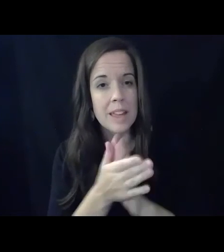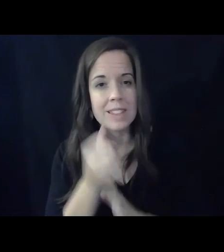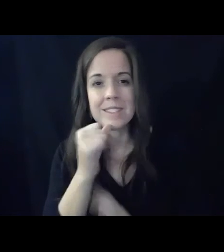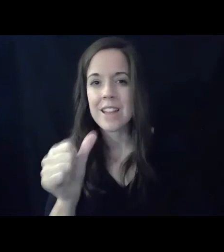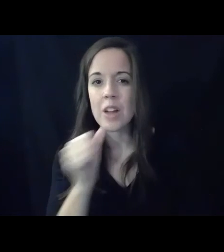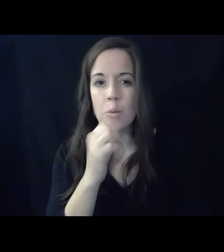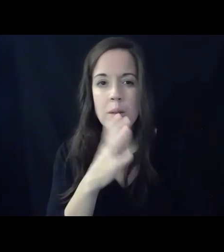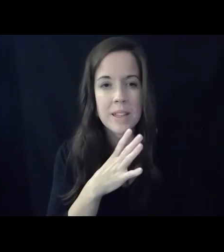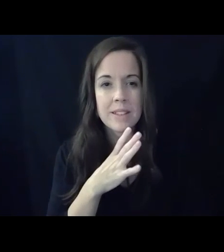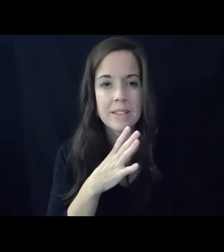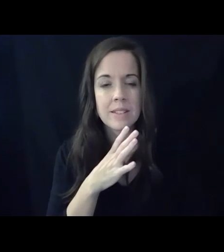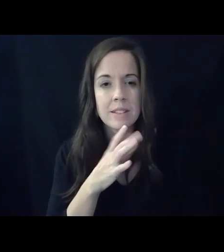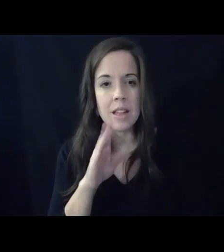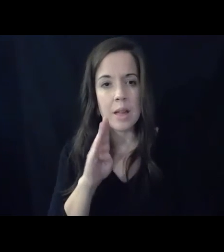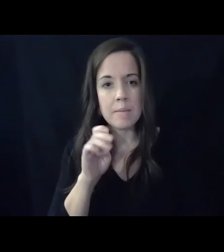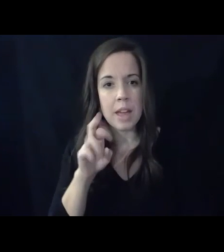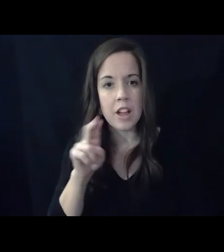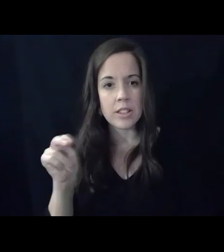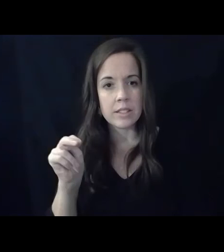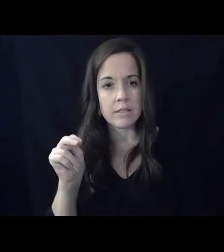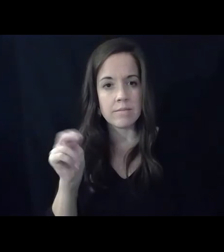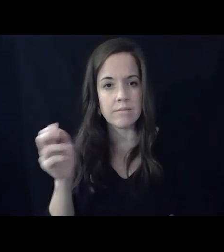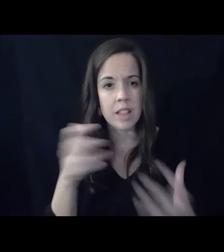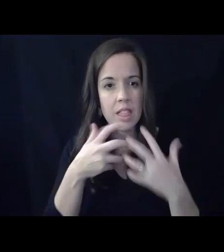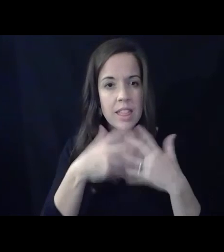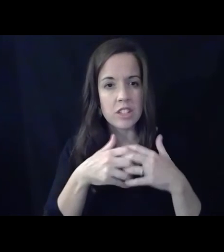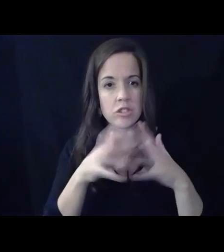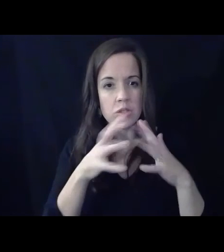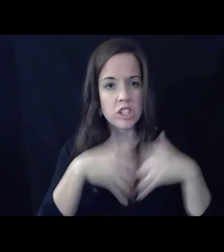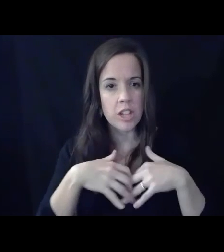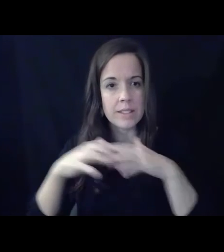barren, the industry shut down and the parts missing, malformed.